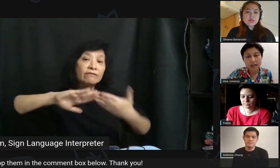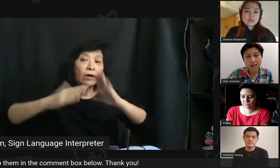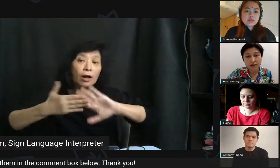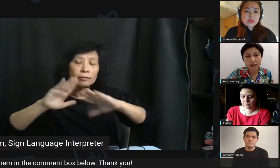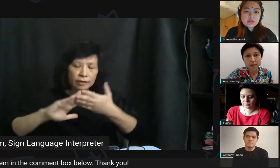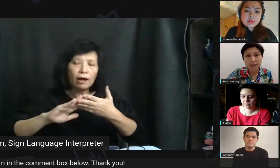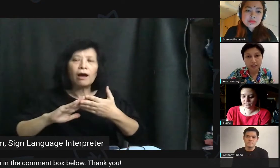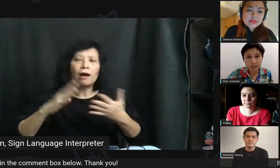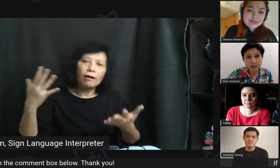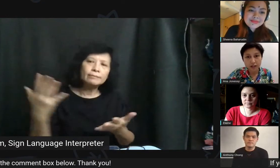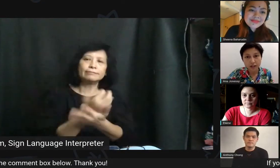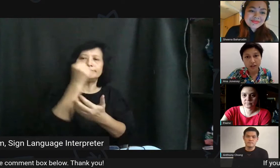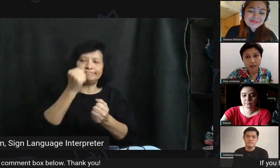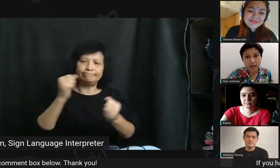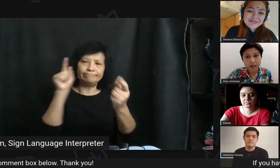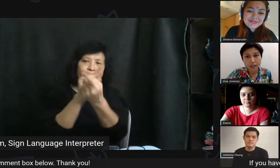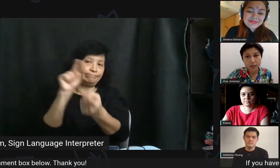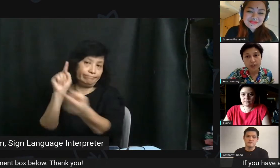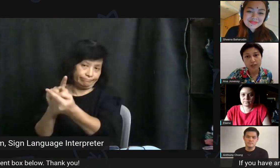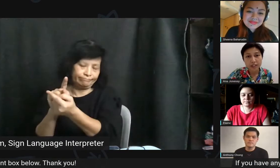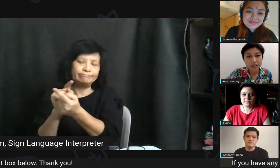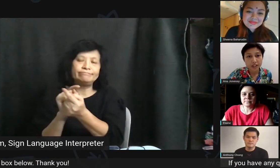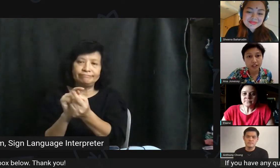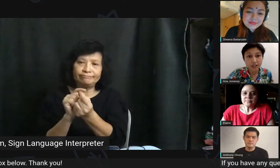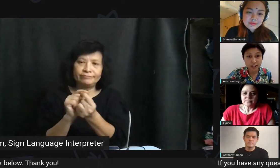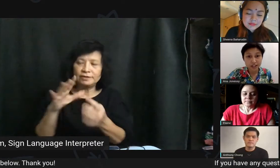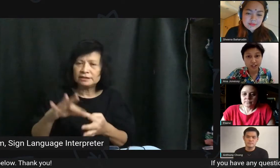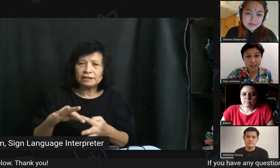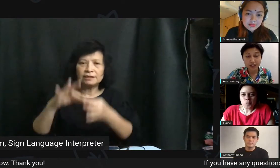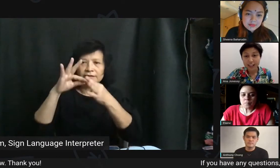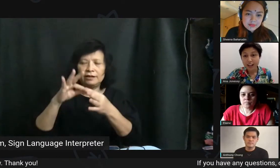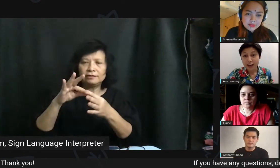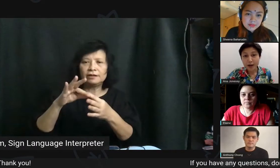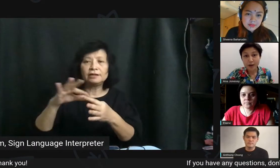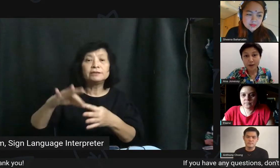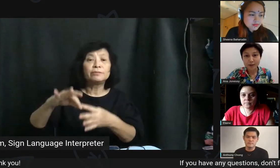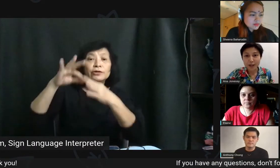in particular a special education teacher